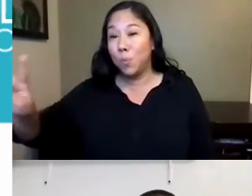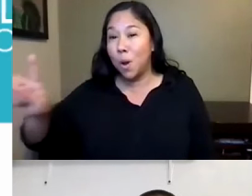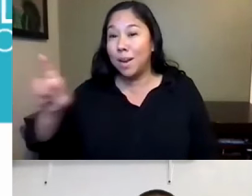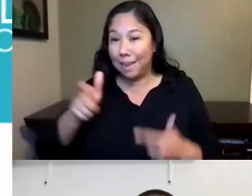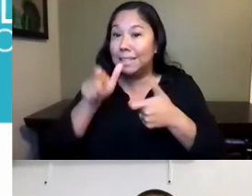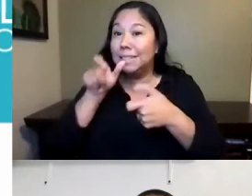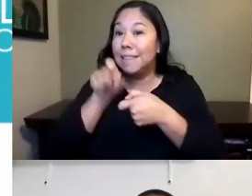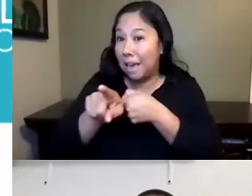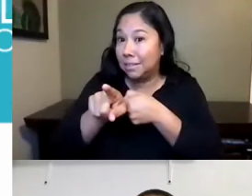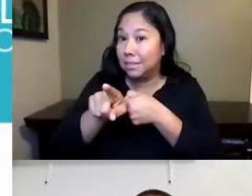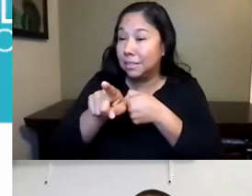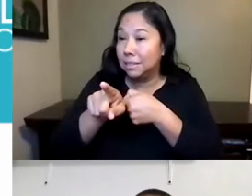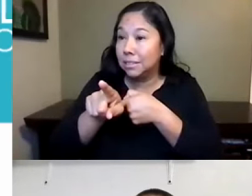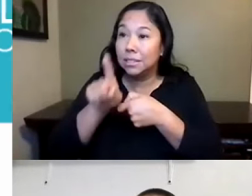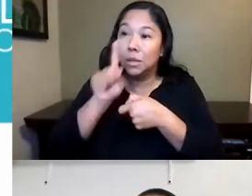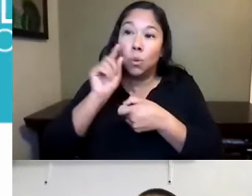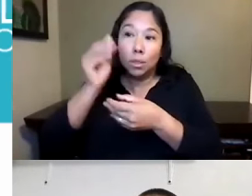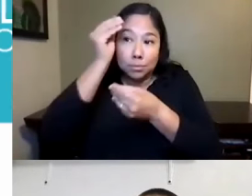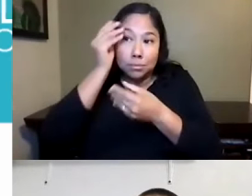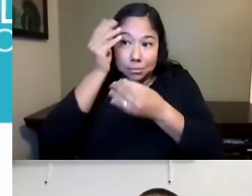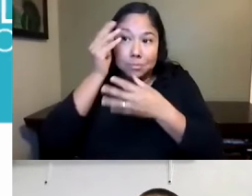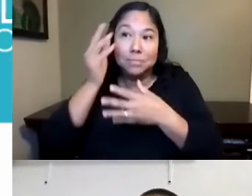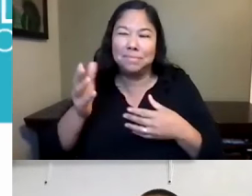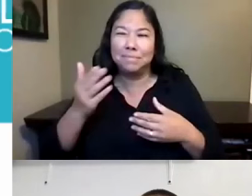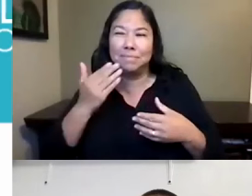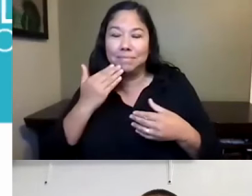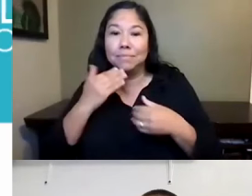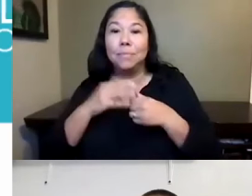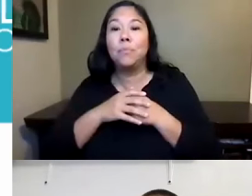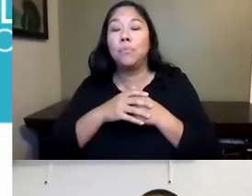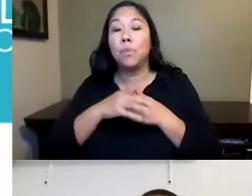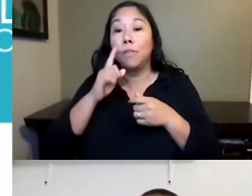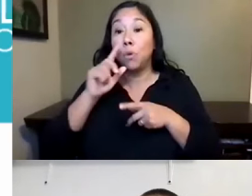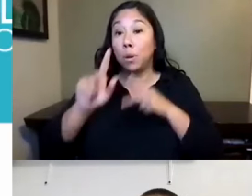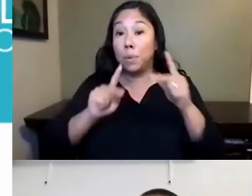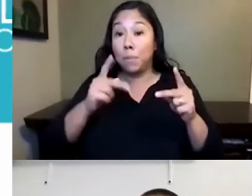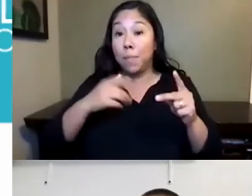There is also, for people who have smart phones: Androids and iPhones;